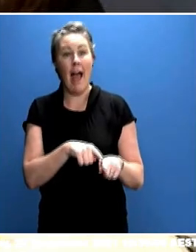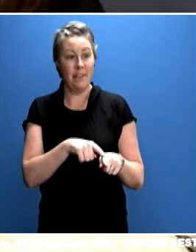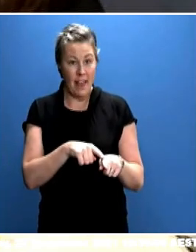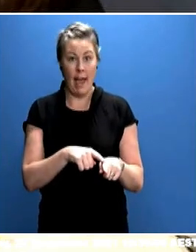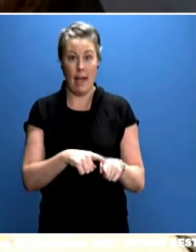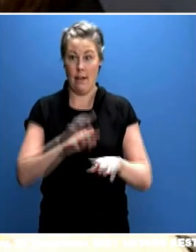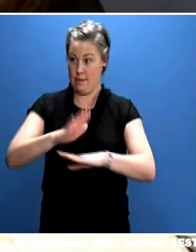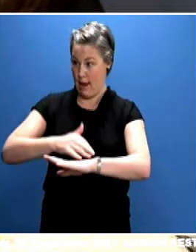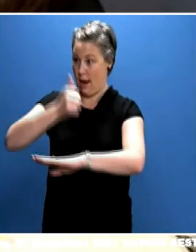which involves money.